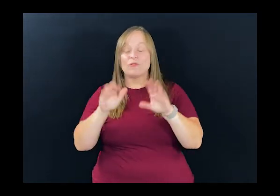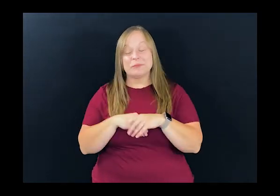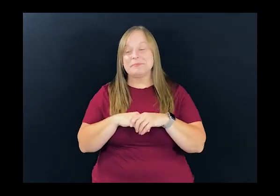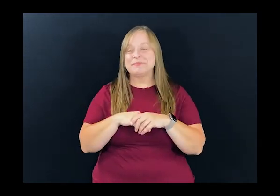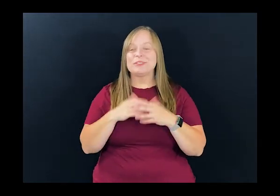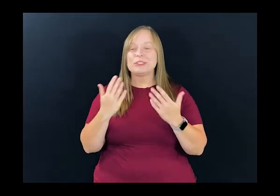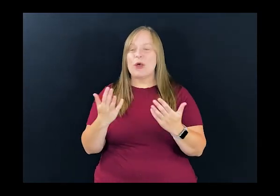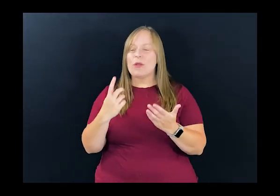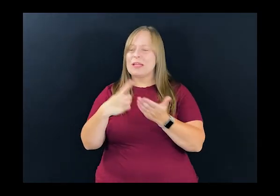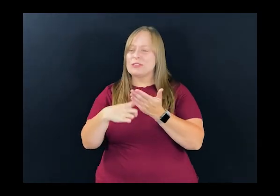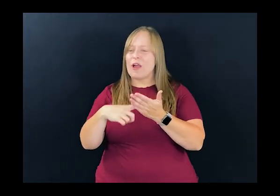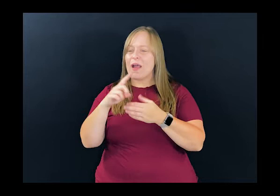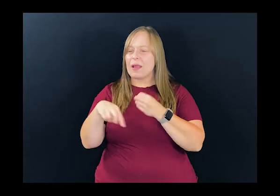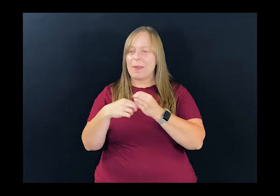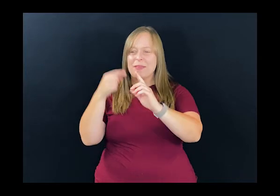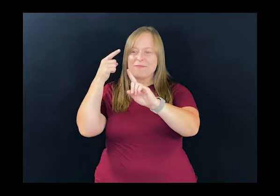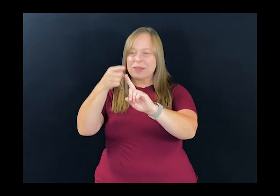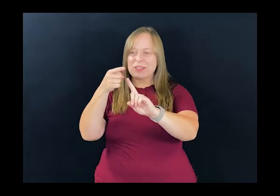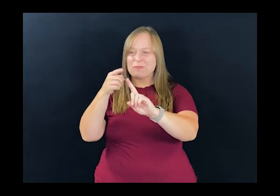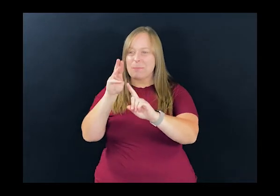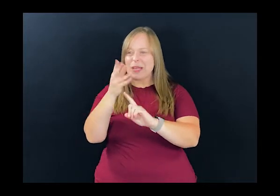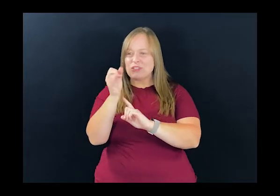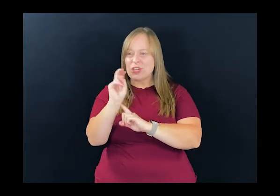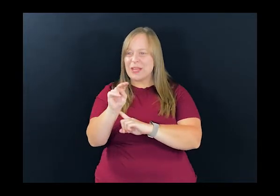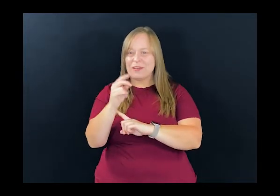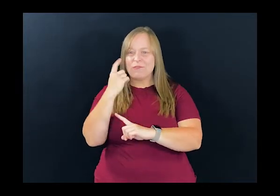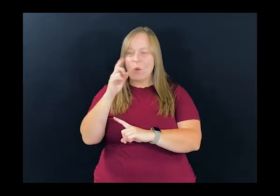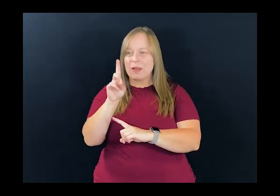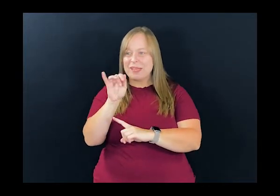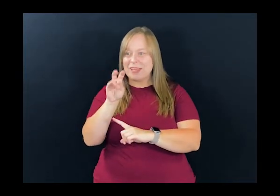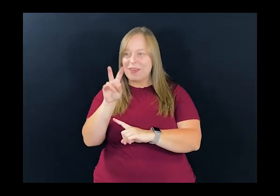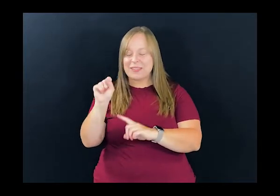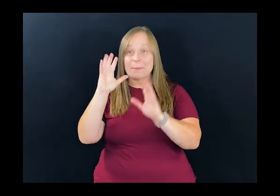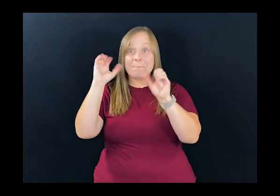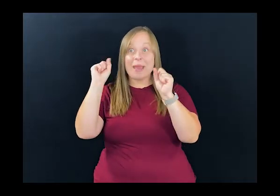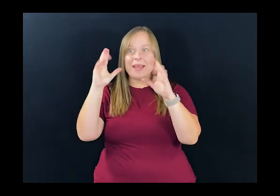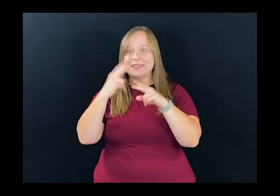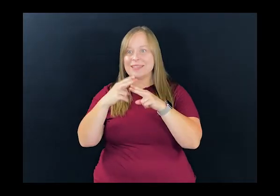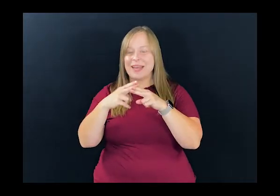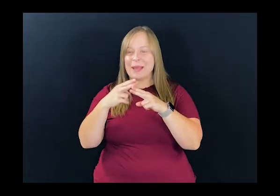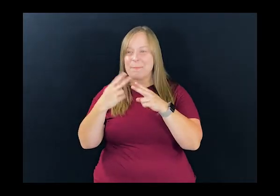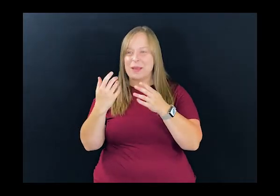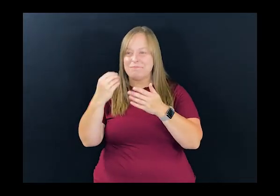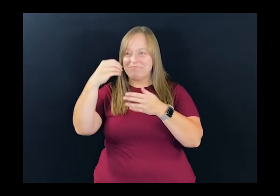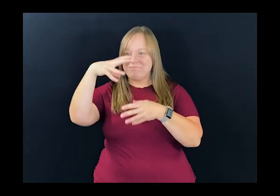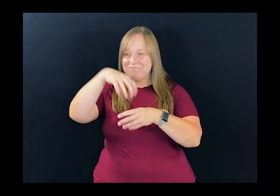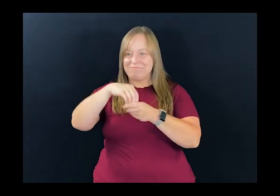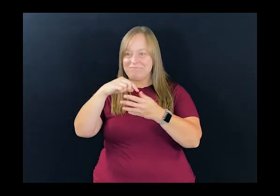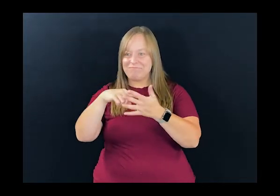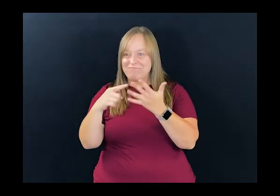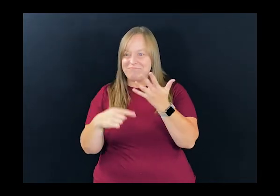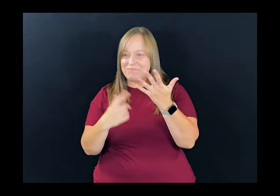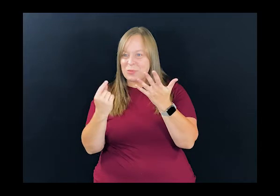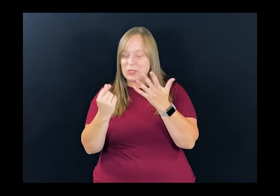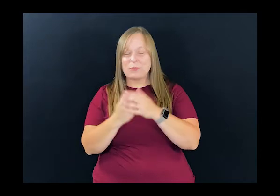So let's talk about the vision and the mission. It's an amazing name. Let's talk about the amazing things that you all do.